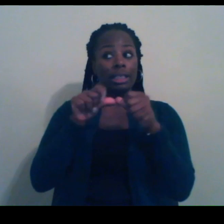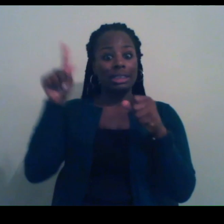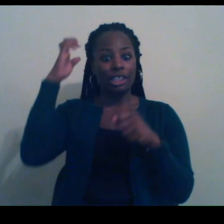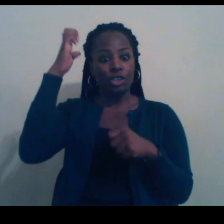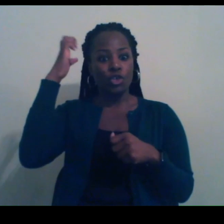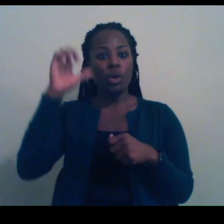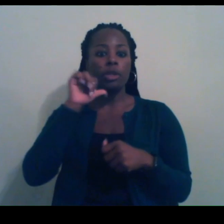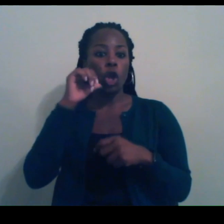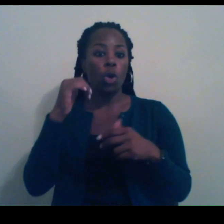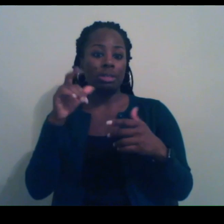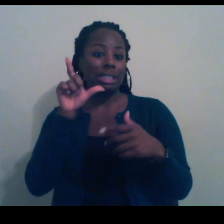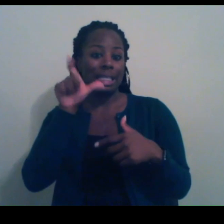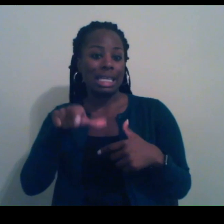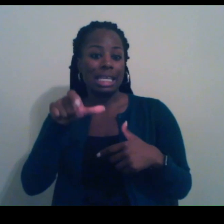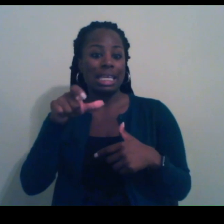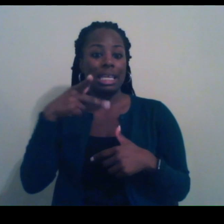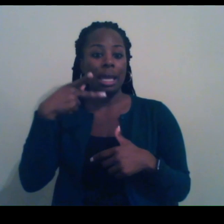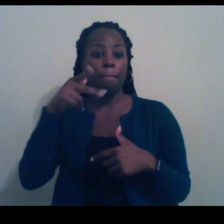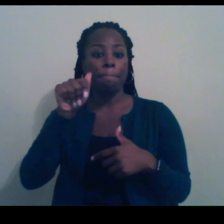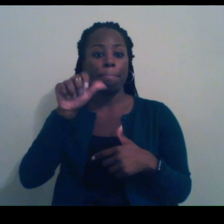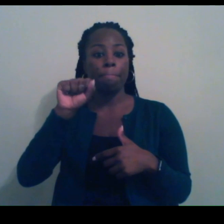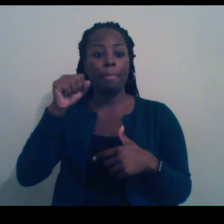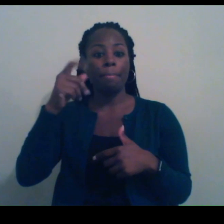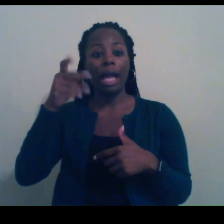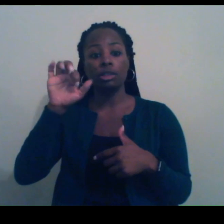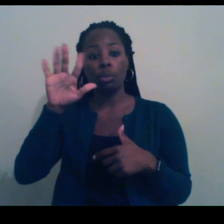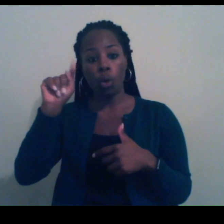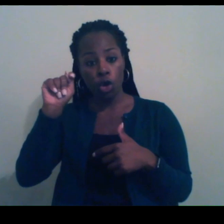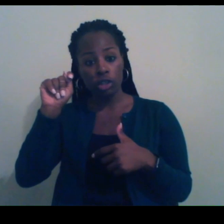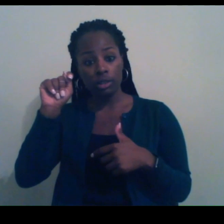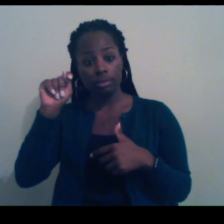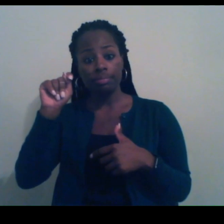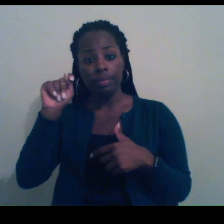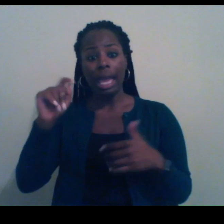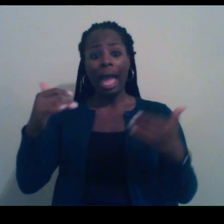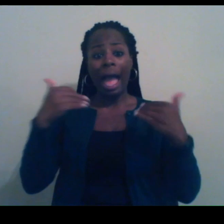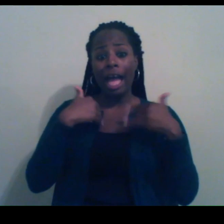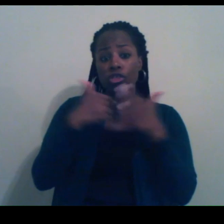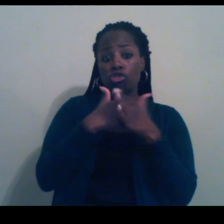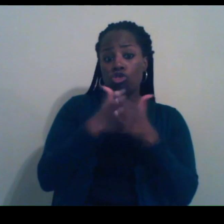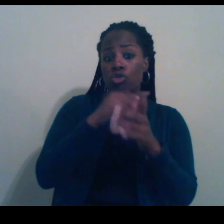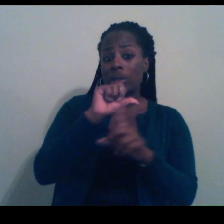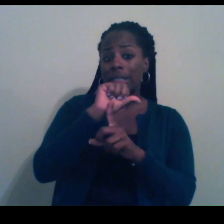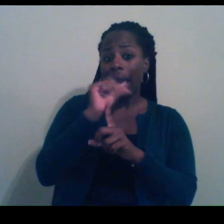about new cases there were some in several European countries we're